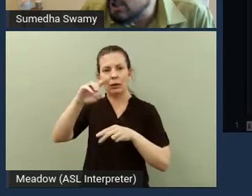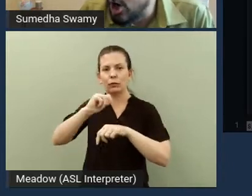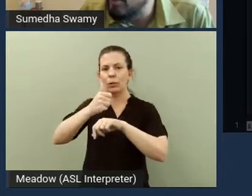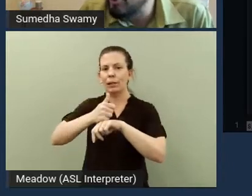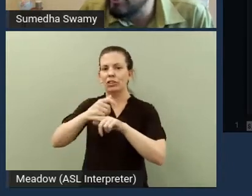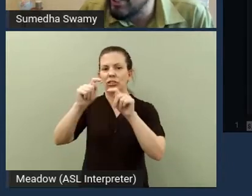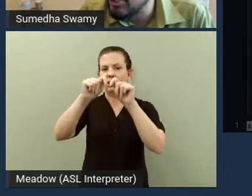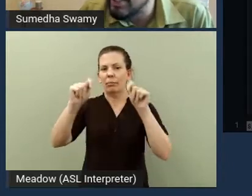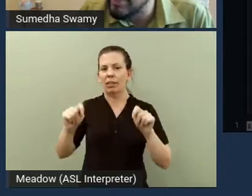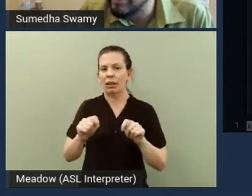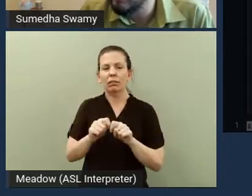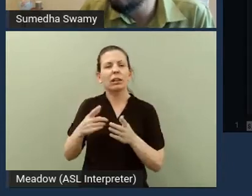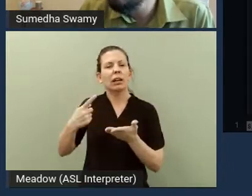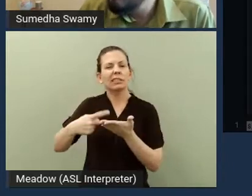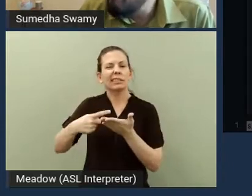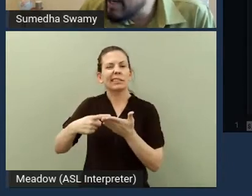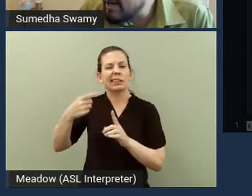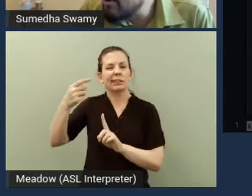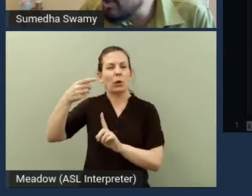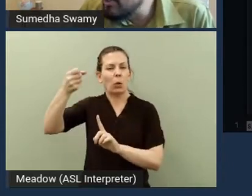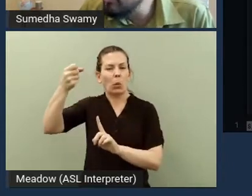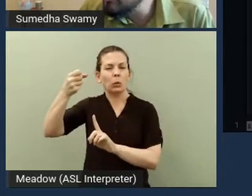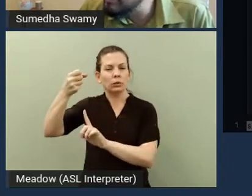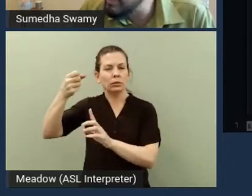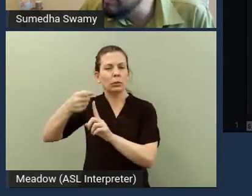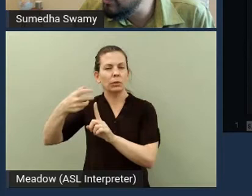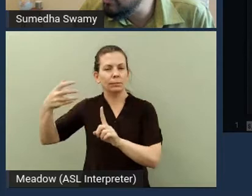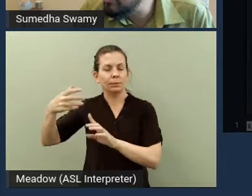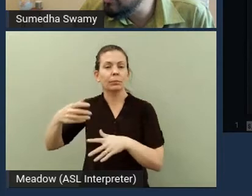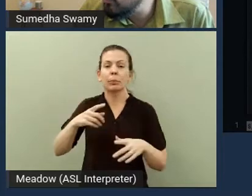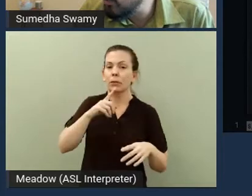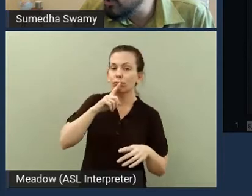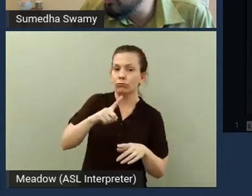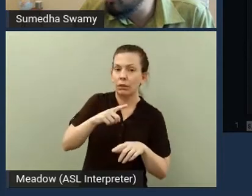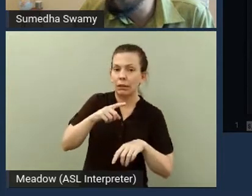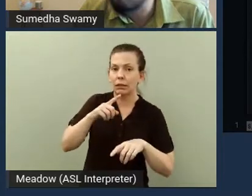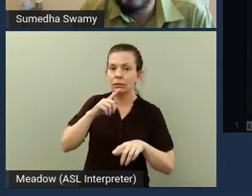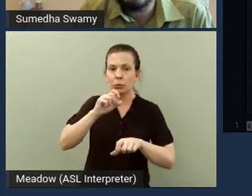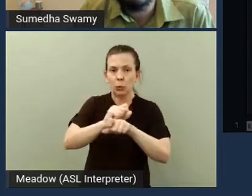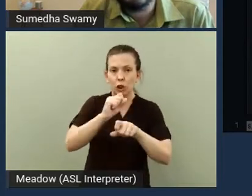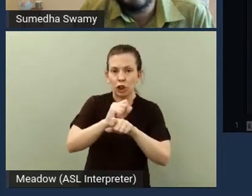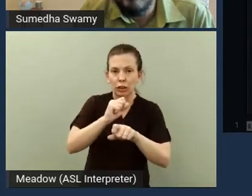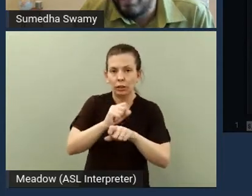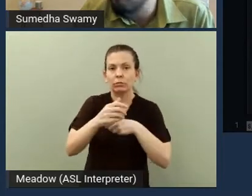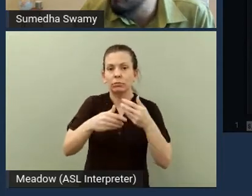And I'll talk about that in just a second, but in a real use case, you know, real workload for customers, they will have